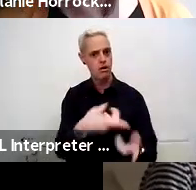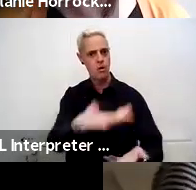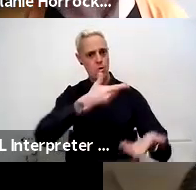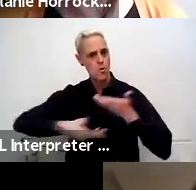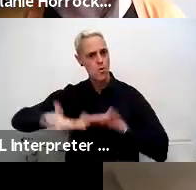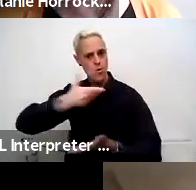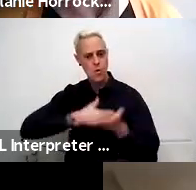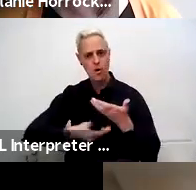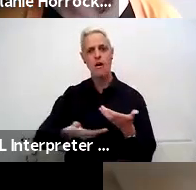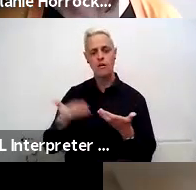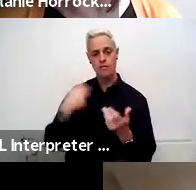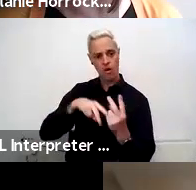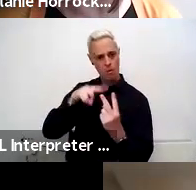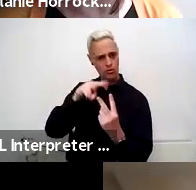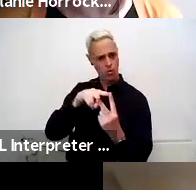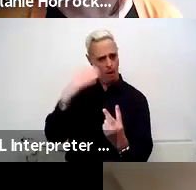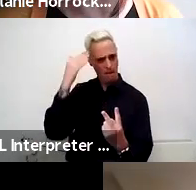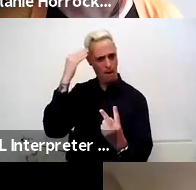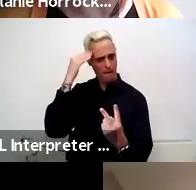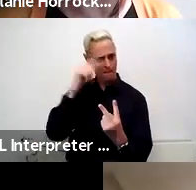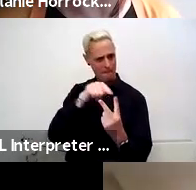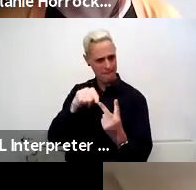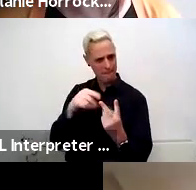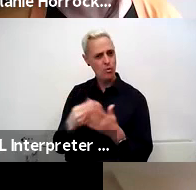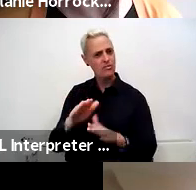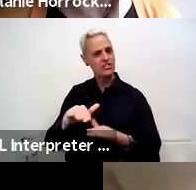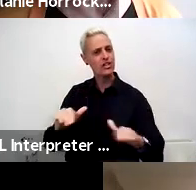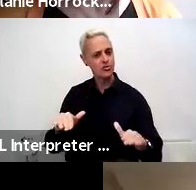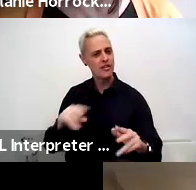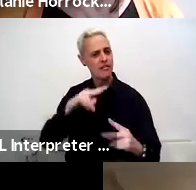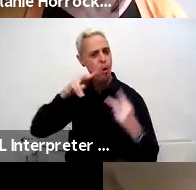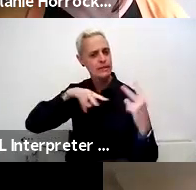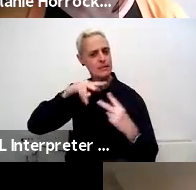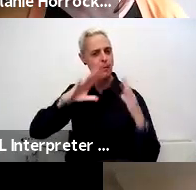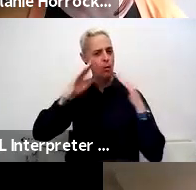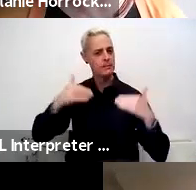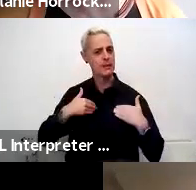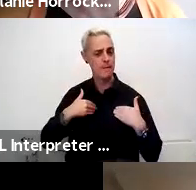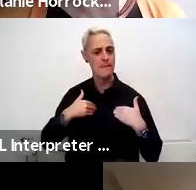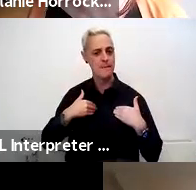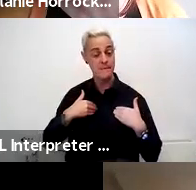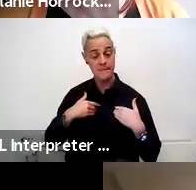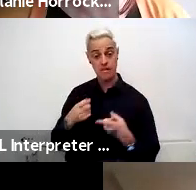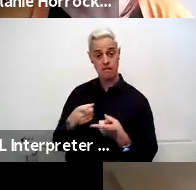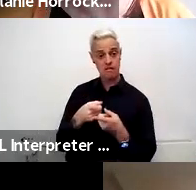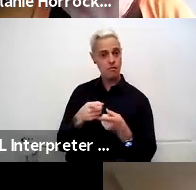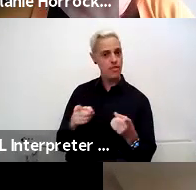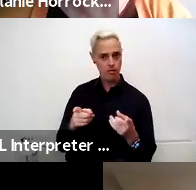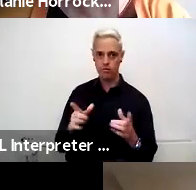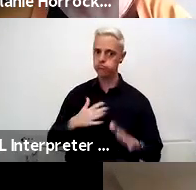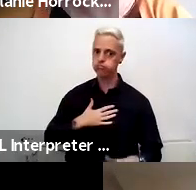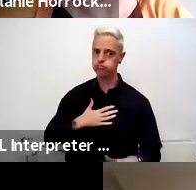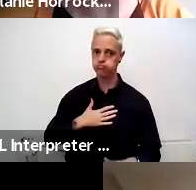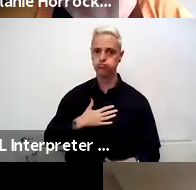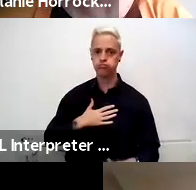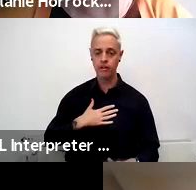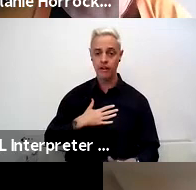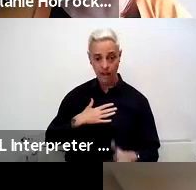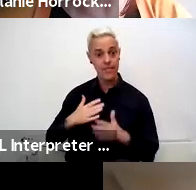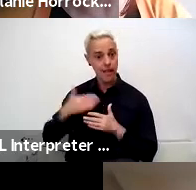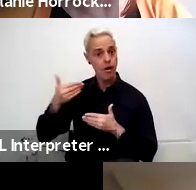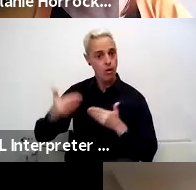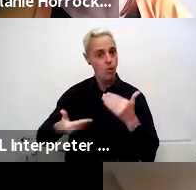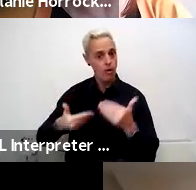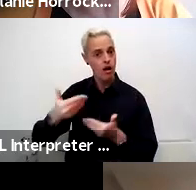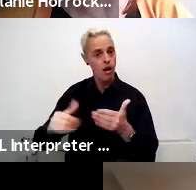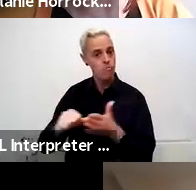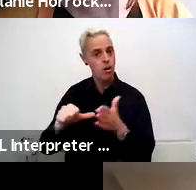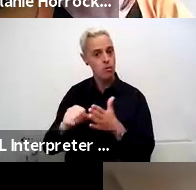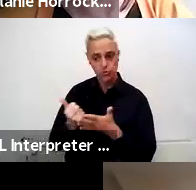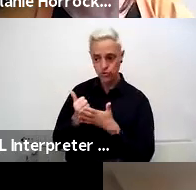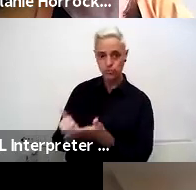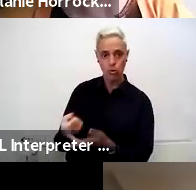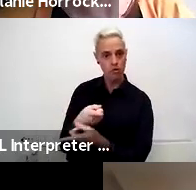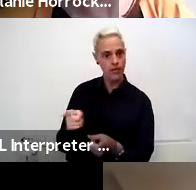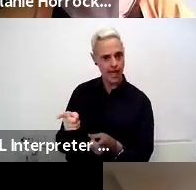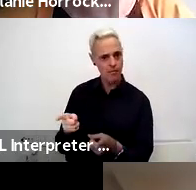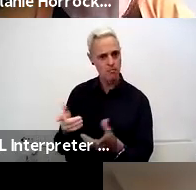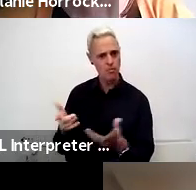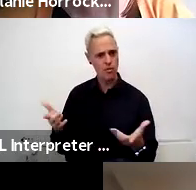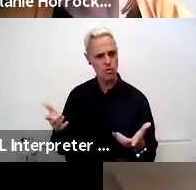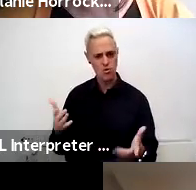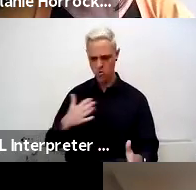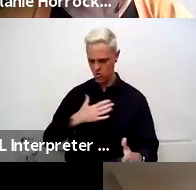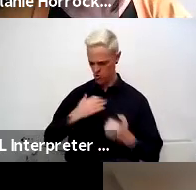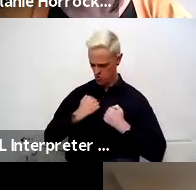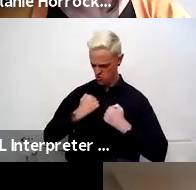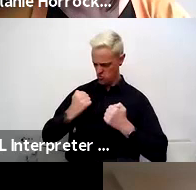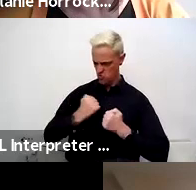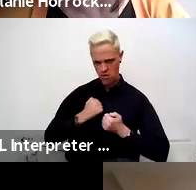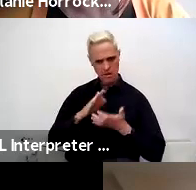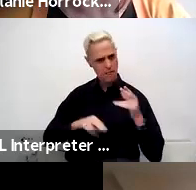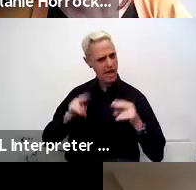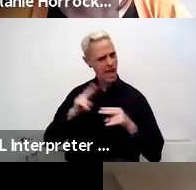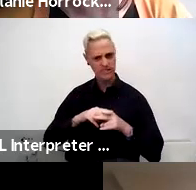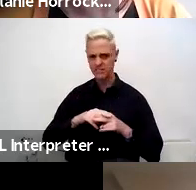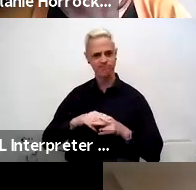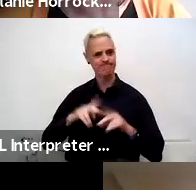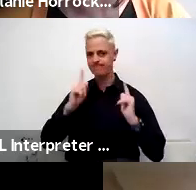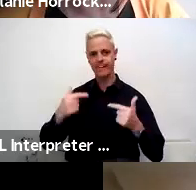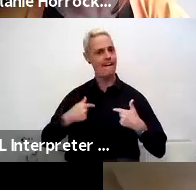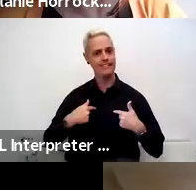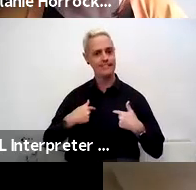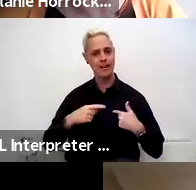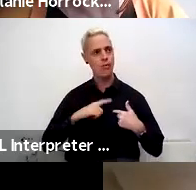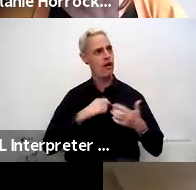In particular from two moms who have got children with autism who would just not just facing the ongoing problems with getting support and access but actually really starting to question itself and their ability as parents, as a result of the inability